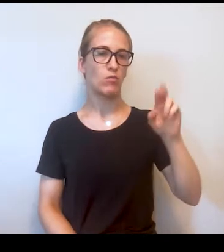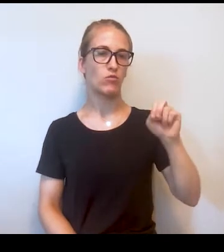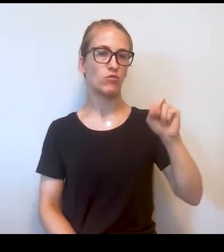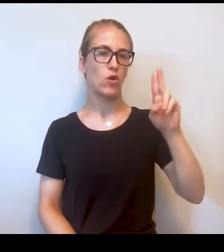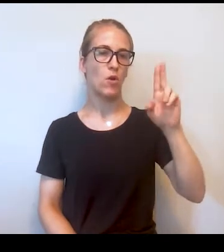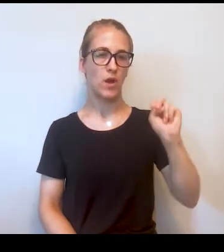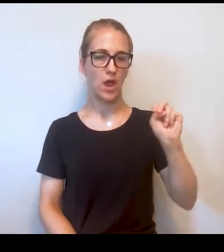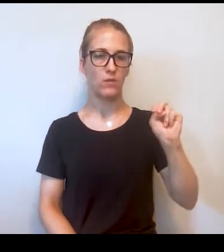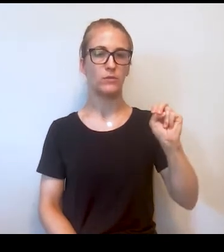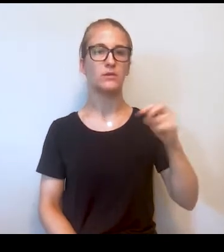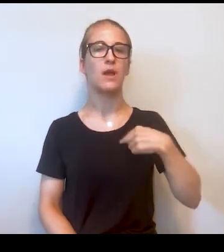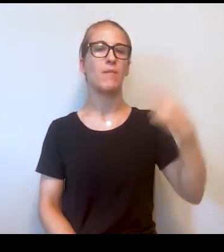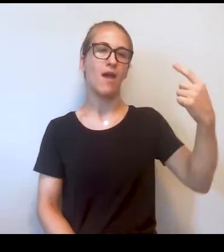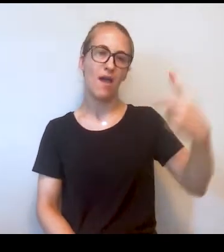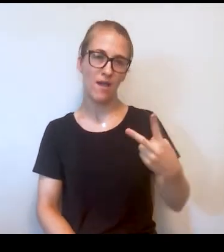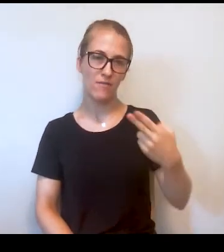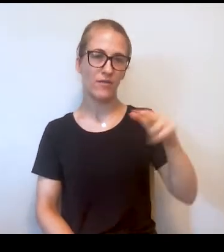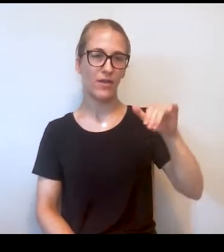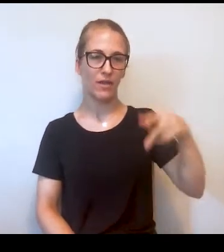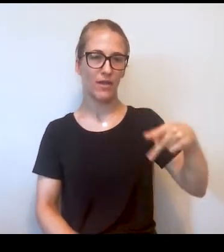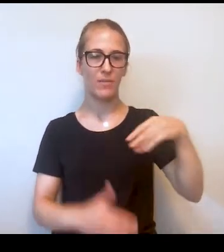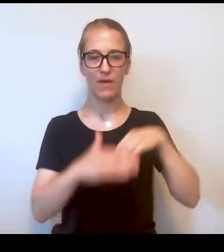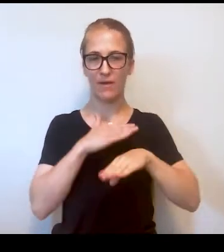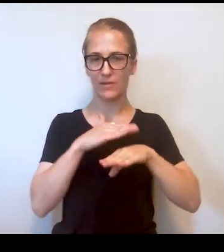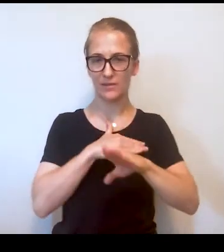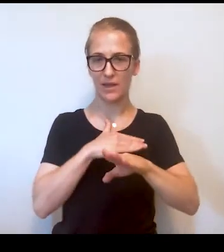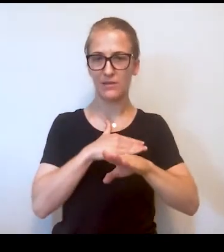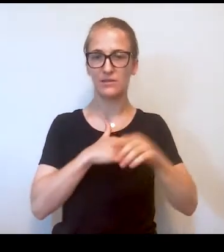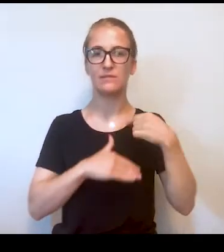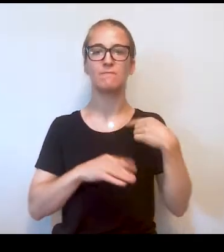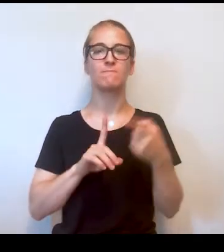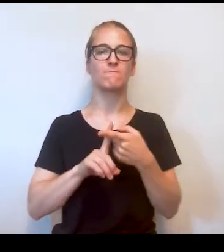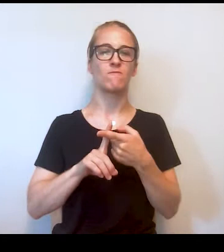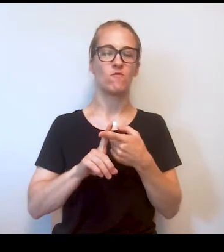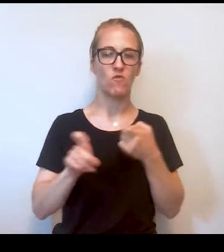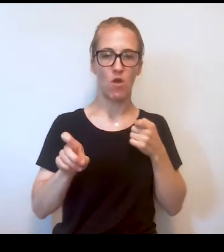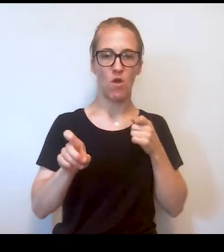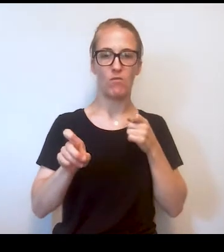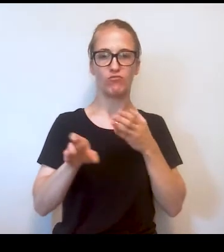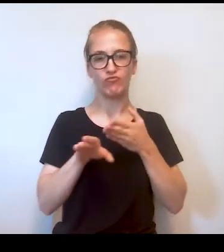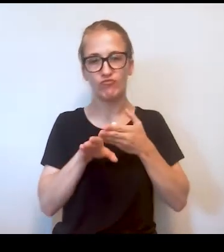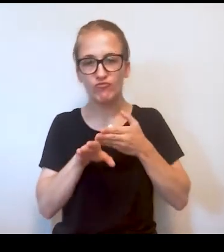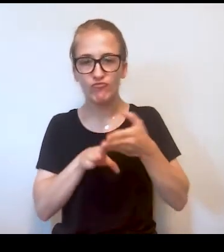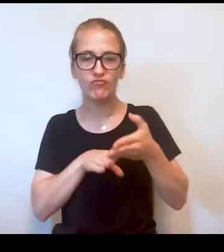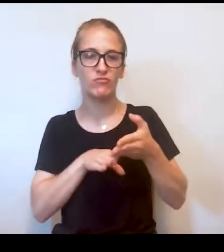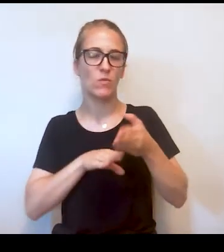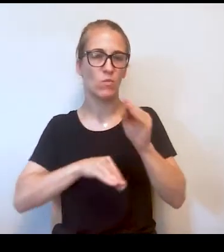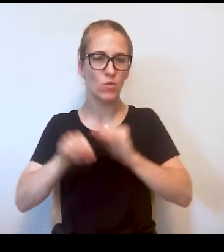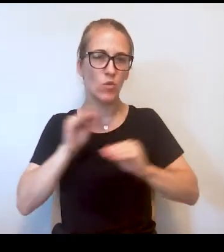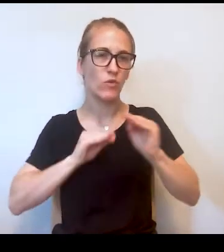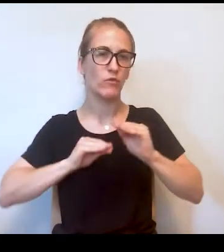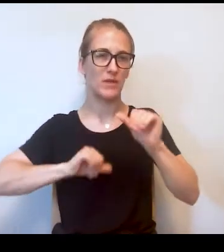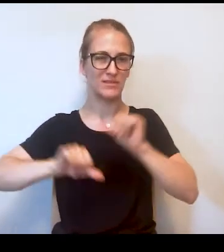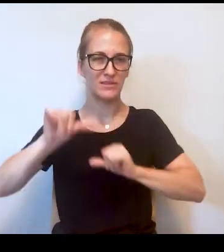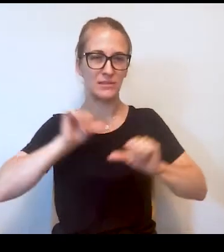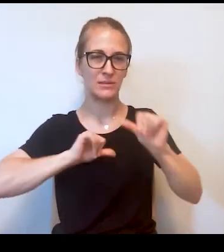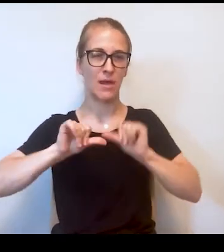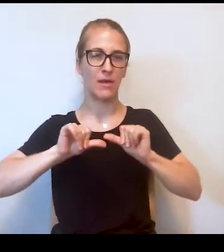I'm one half of Hyp-ACCESS, and I come from a movement and science background,